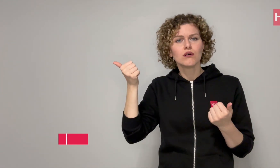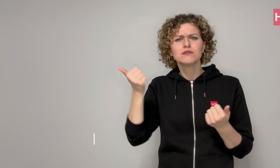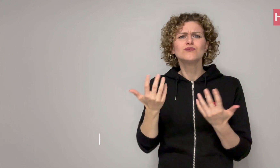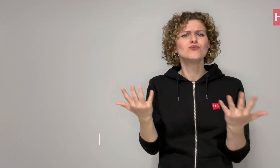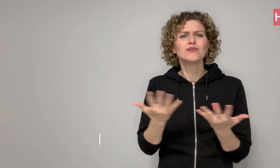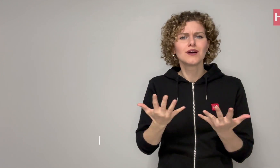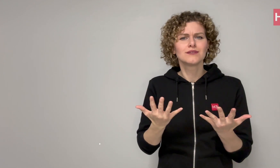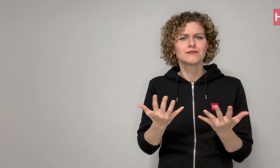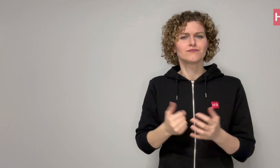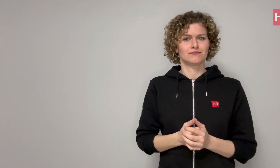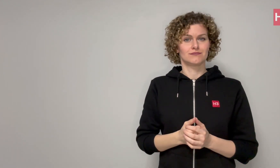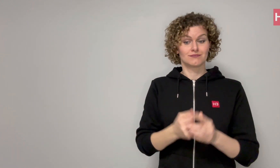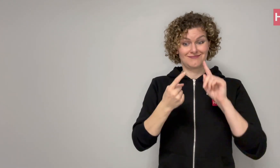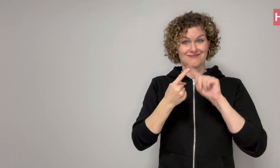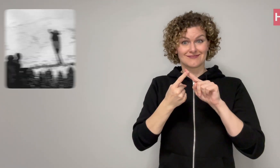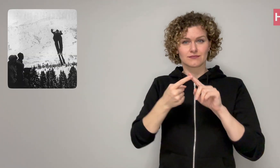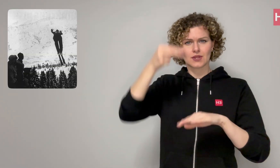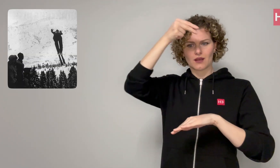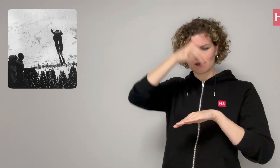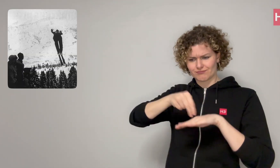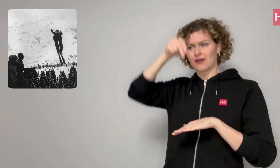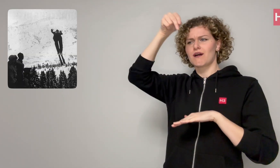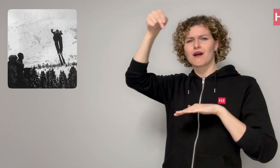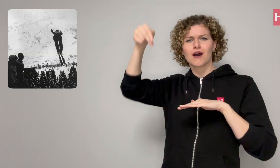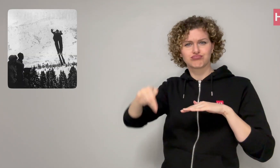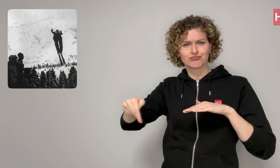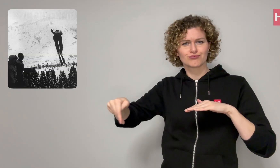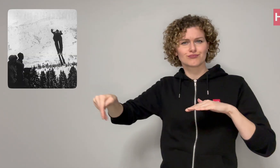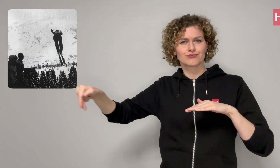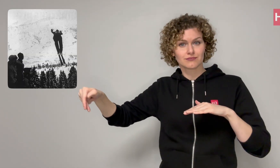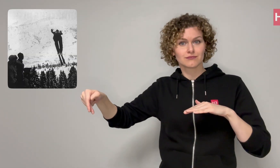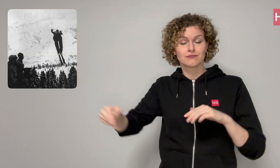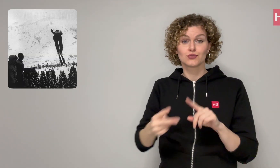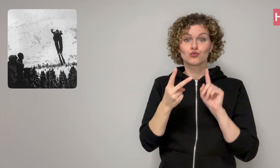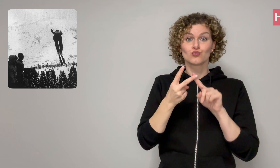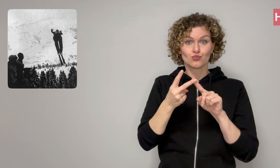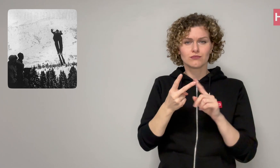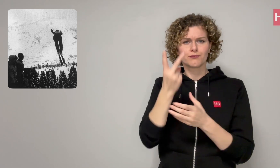Do you know what they were? They were ski jump,